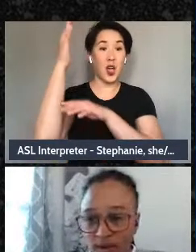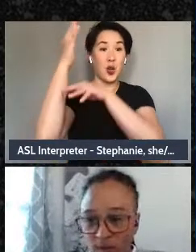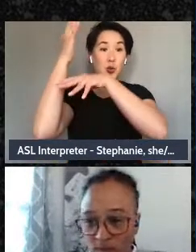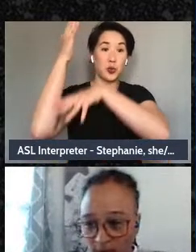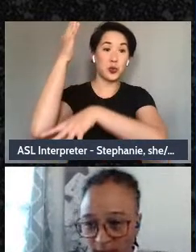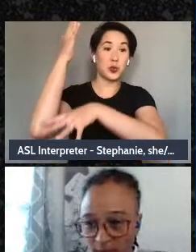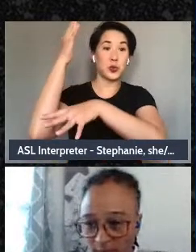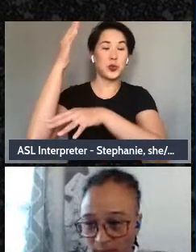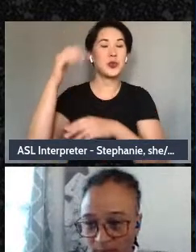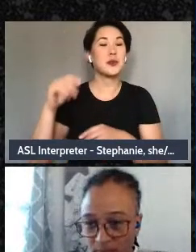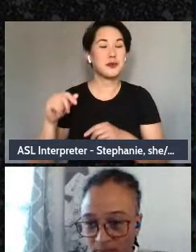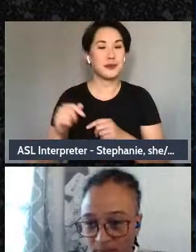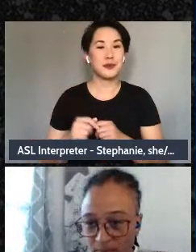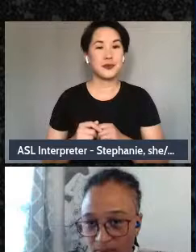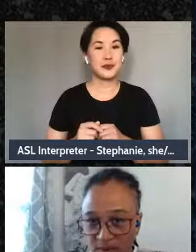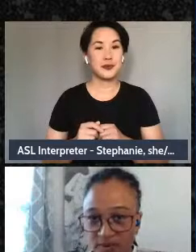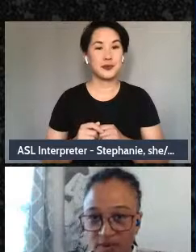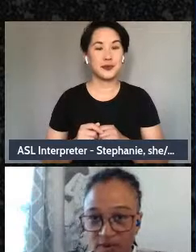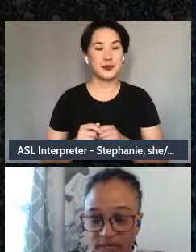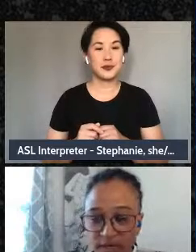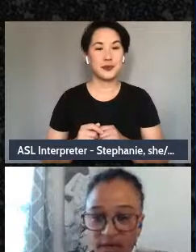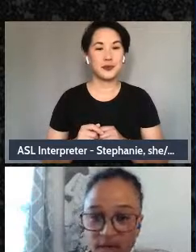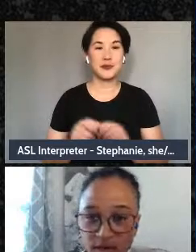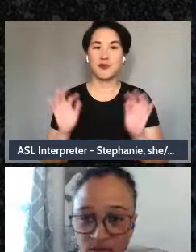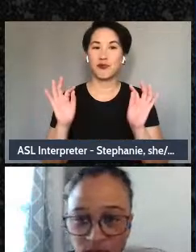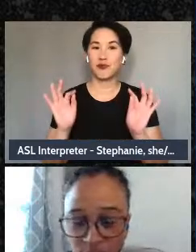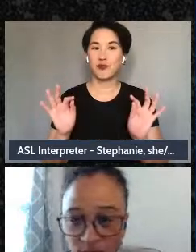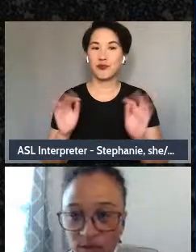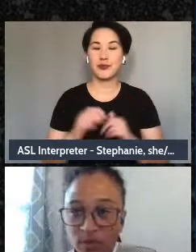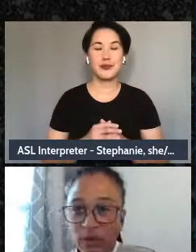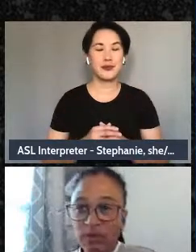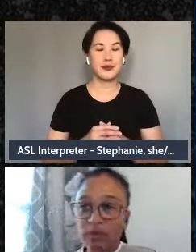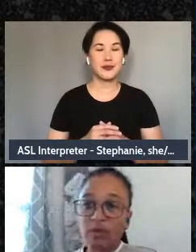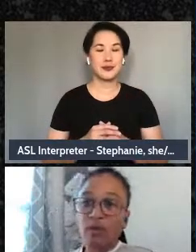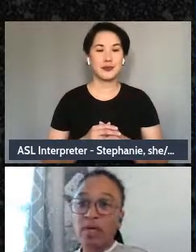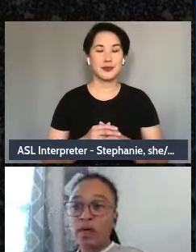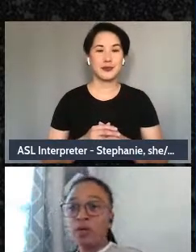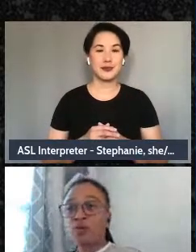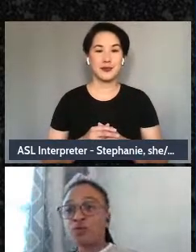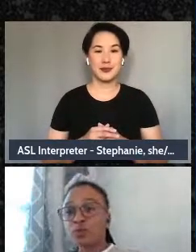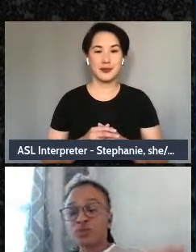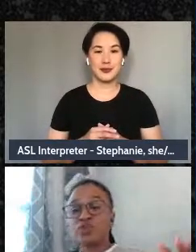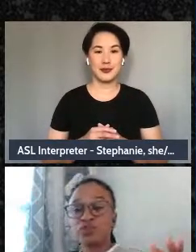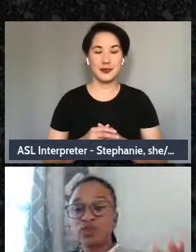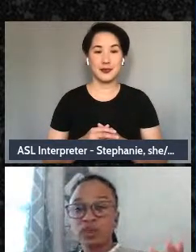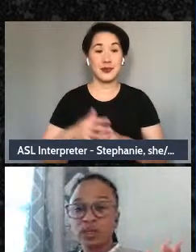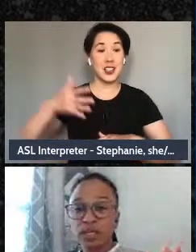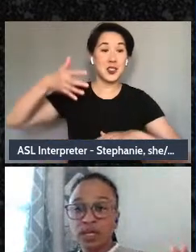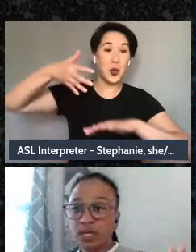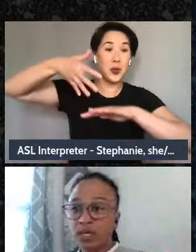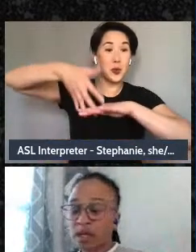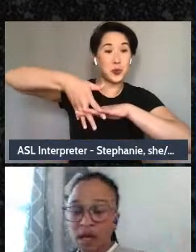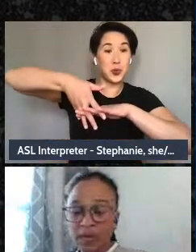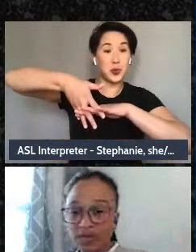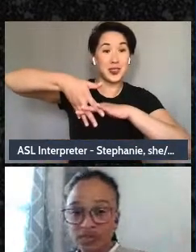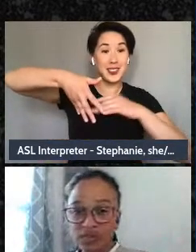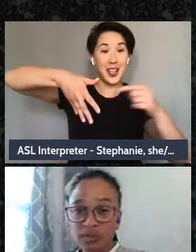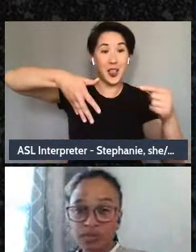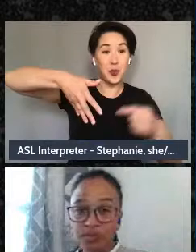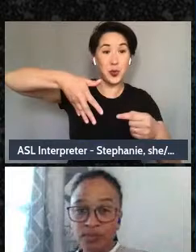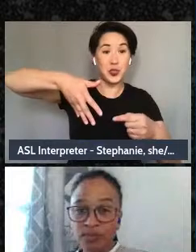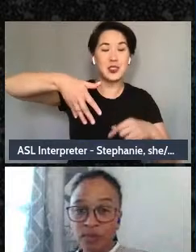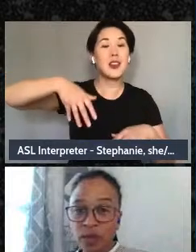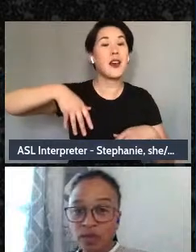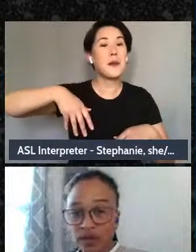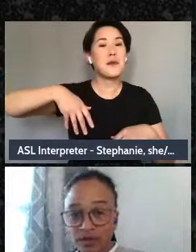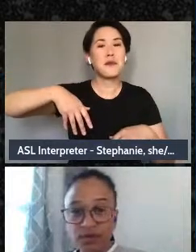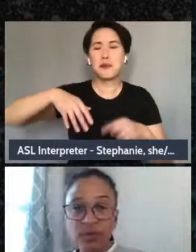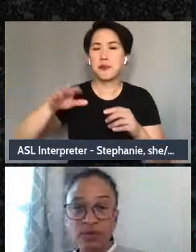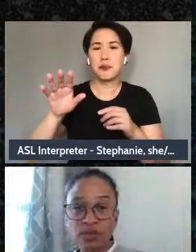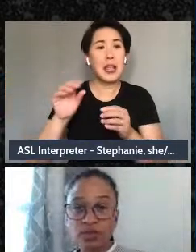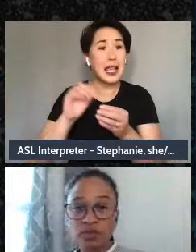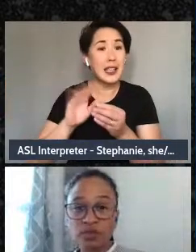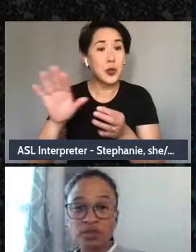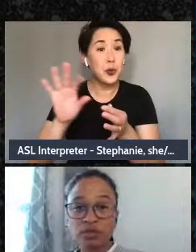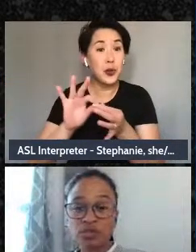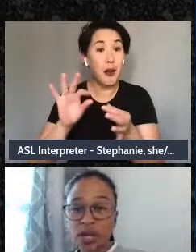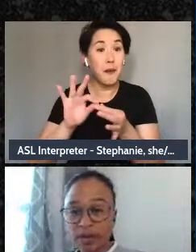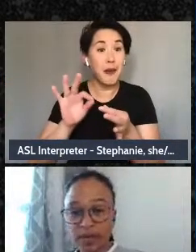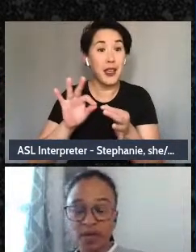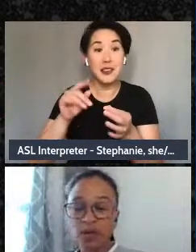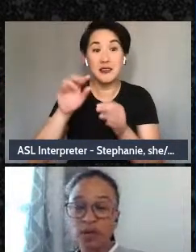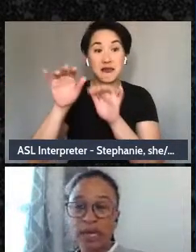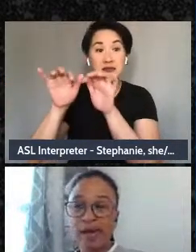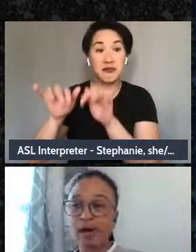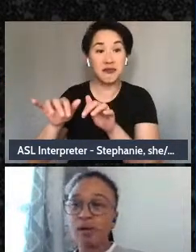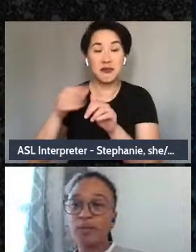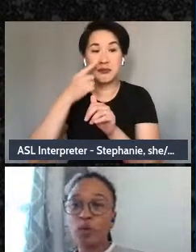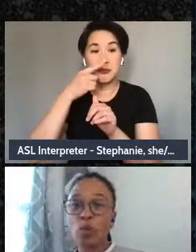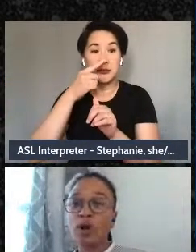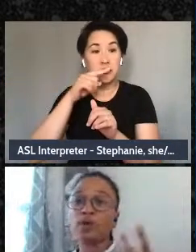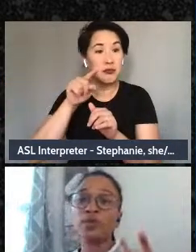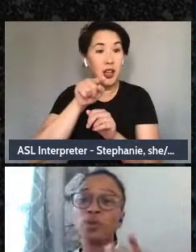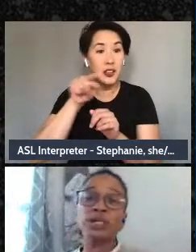all right, perfect. So, roots. In the comments I would love for folks to chime in, what are what